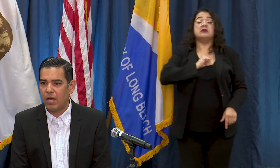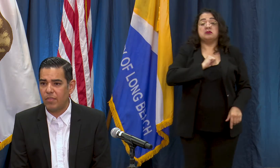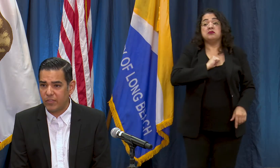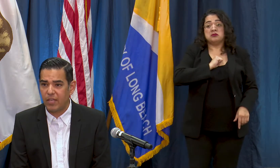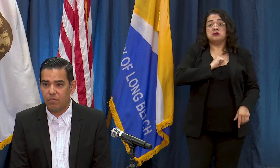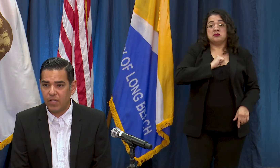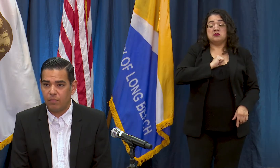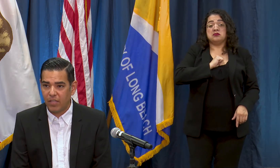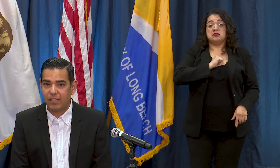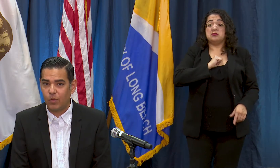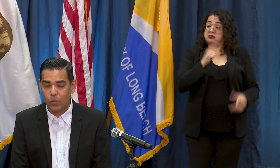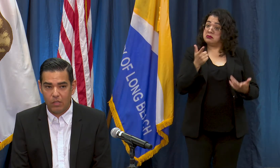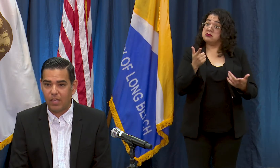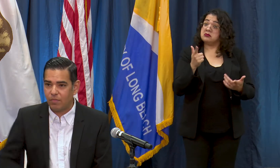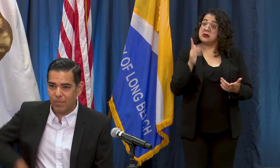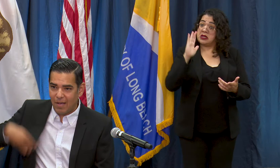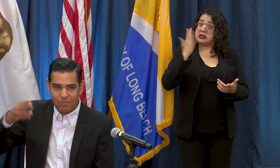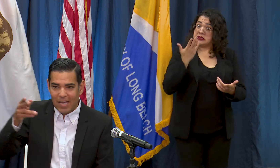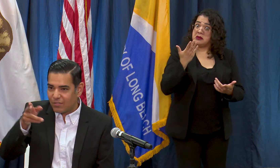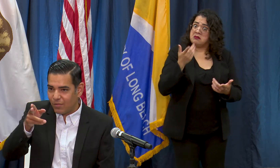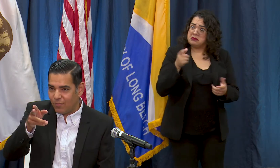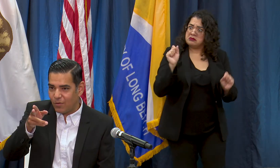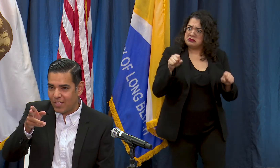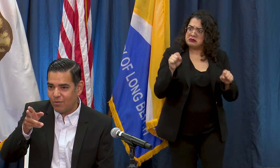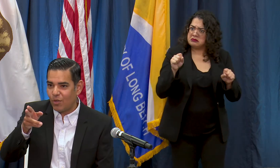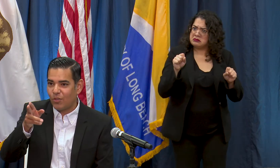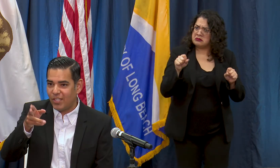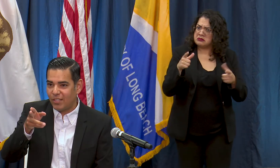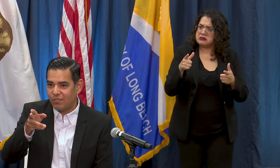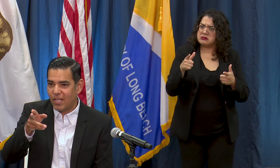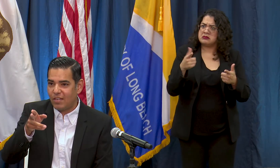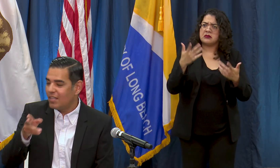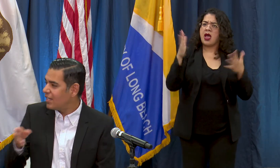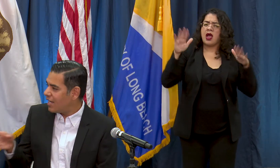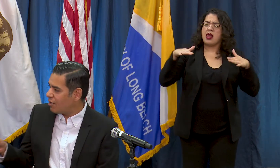think they likely will. I'm asking folks, I don't know all the details yet, I don't